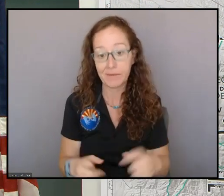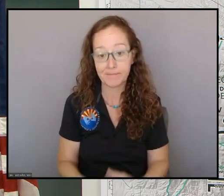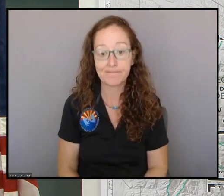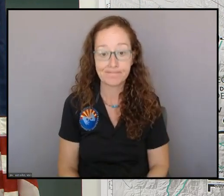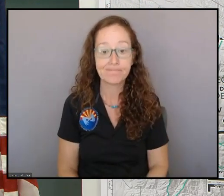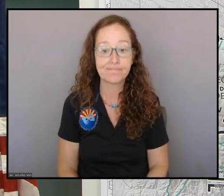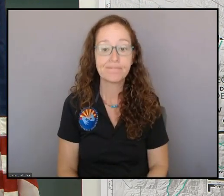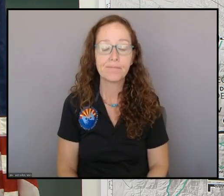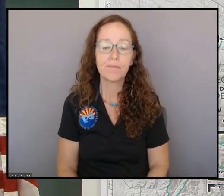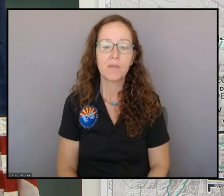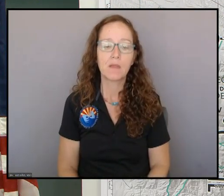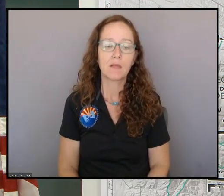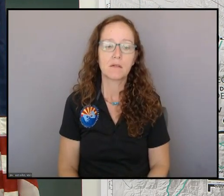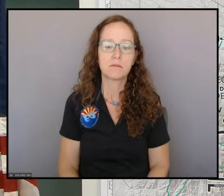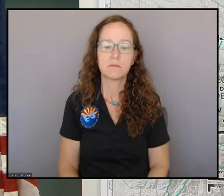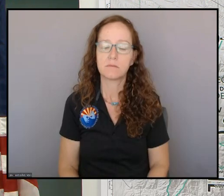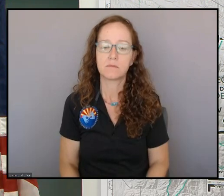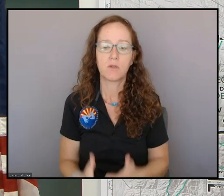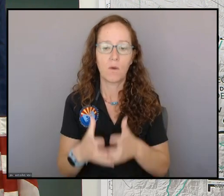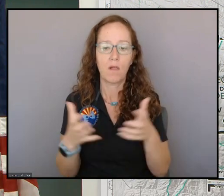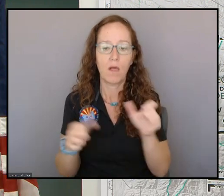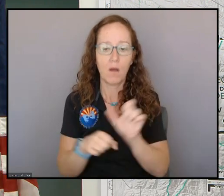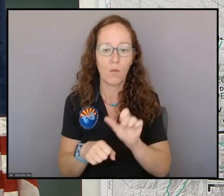lot of good work is still going on and we'll continue to